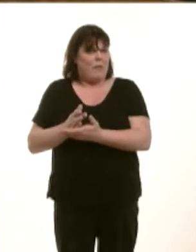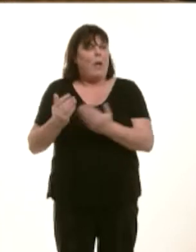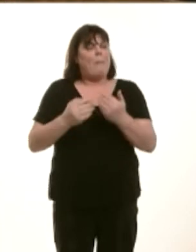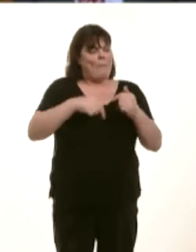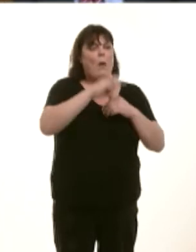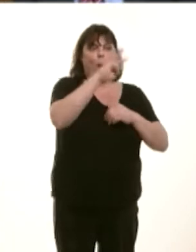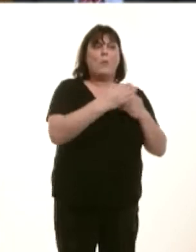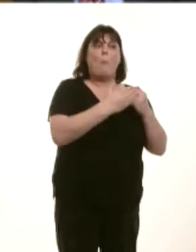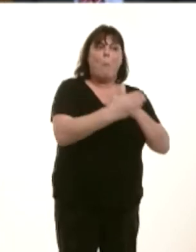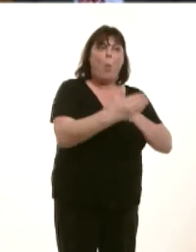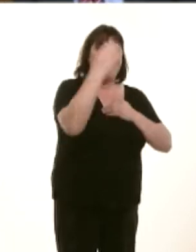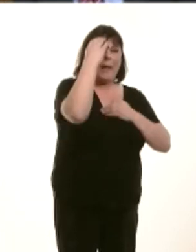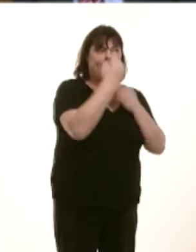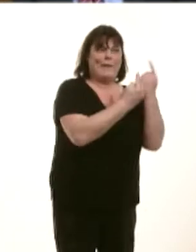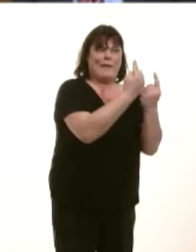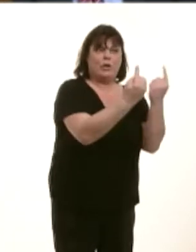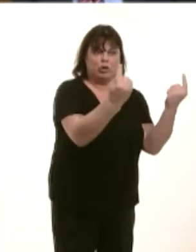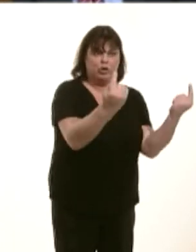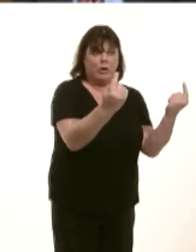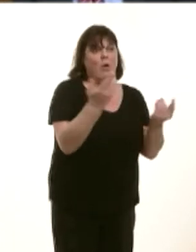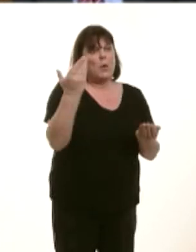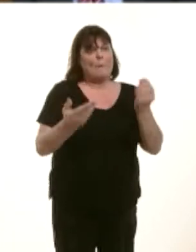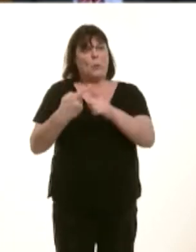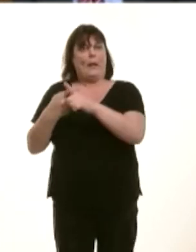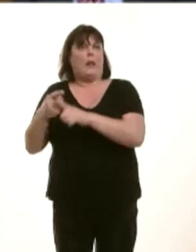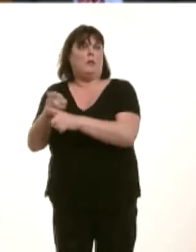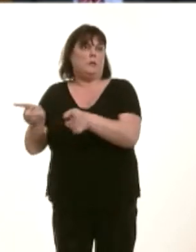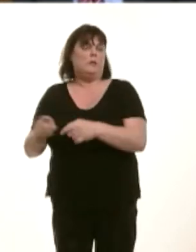in Wales than in England. It is, secondly, the case that beds are just part of the picture.